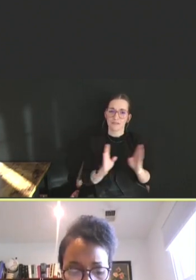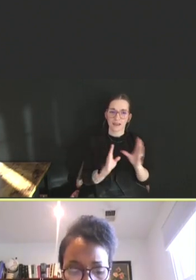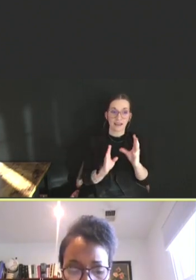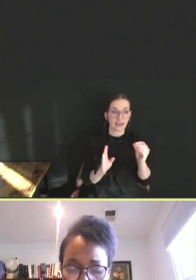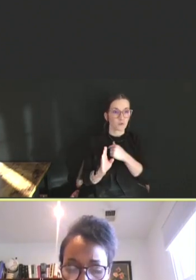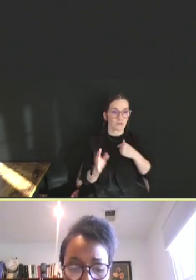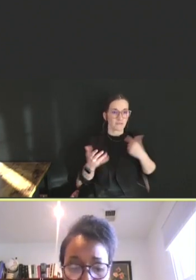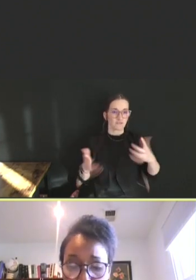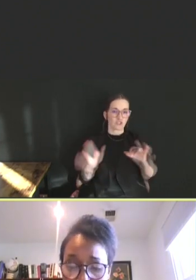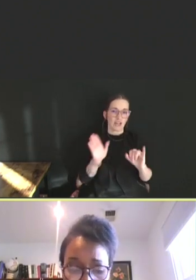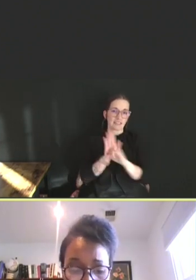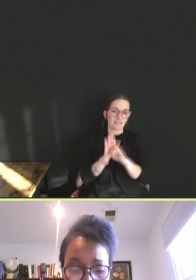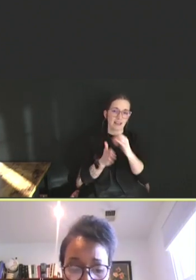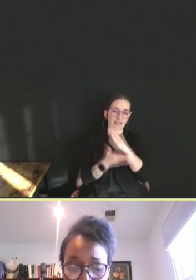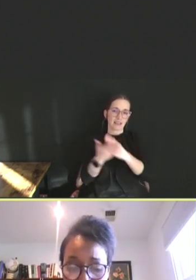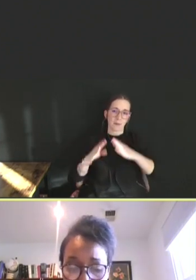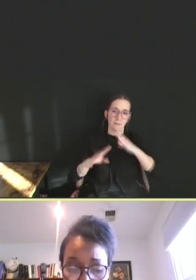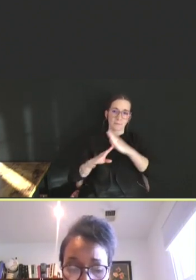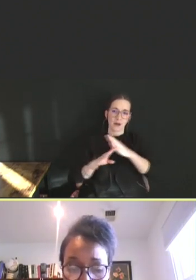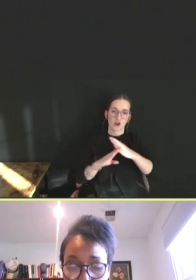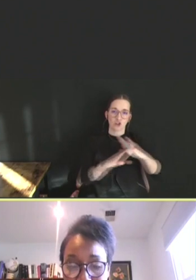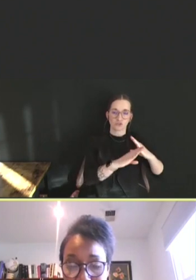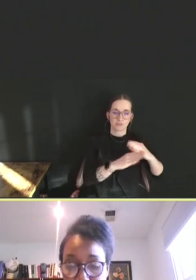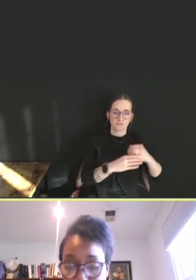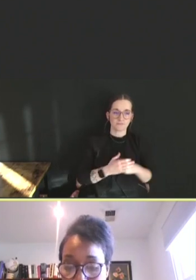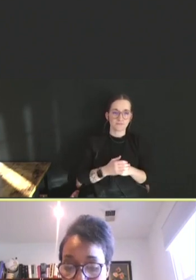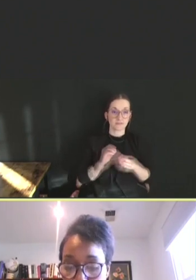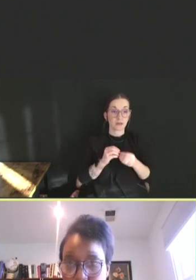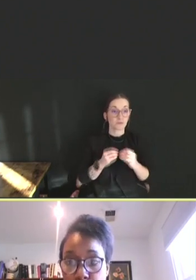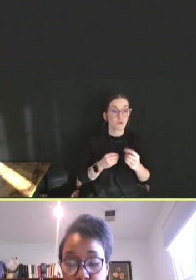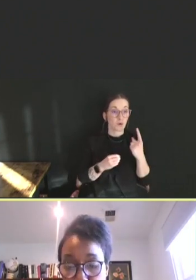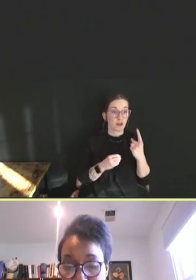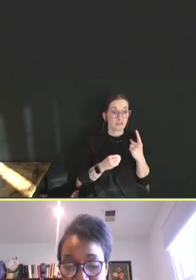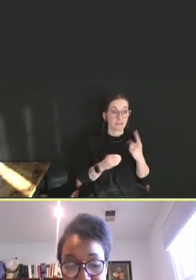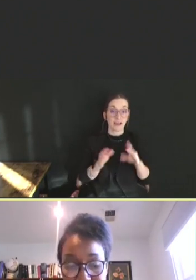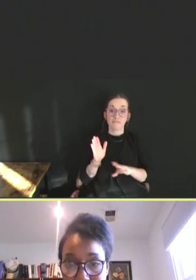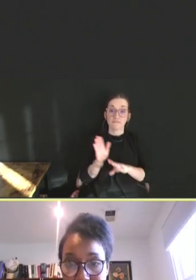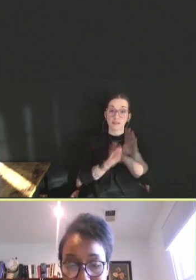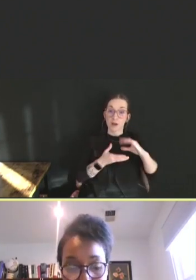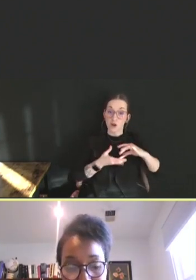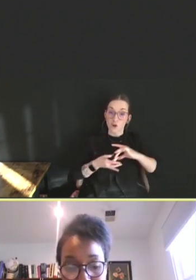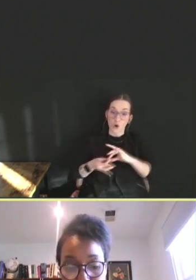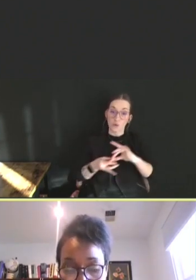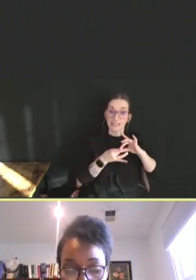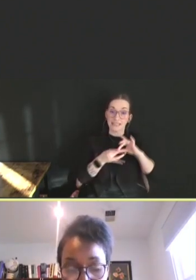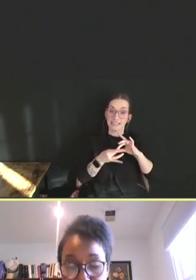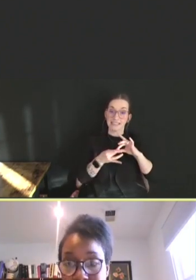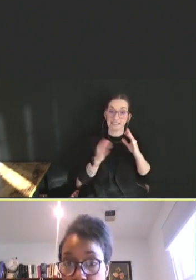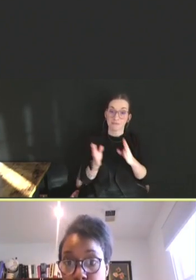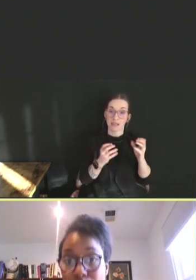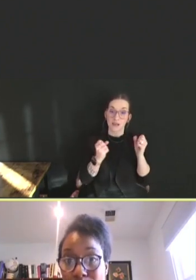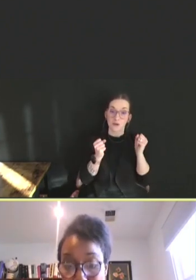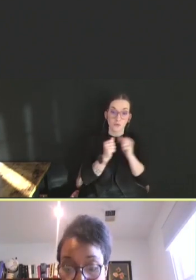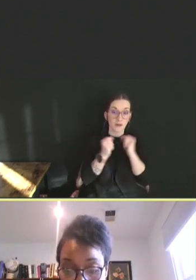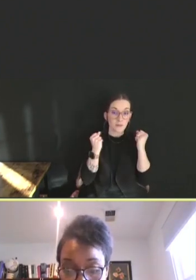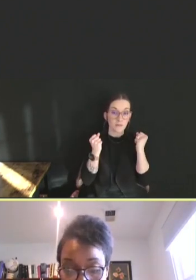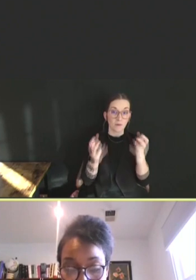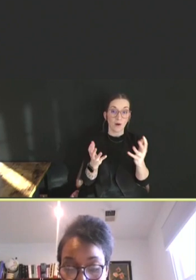Number one, developing a cohesive plan with multiple agencies, and multiple federal priorities